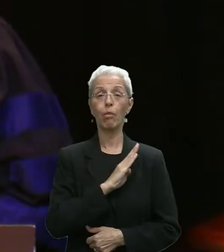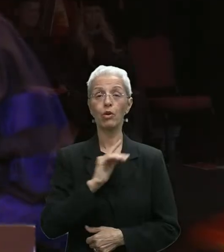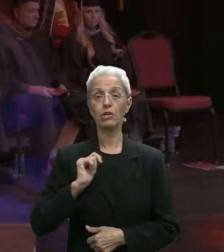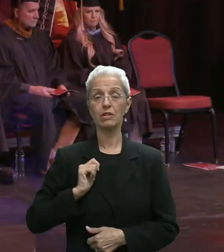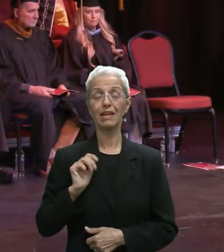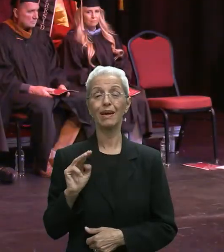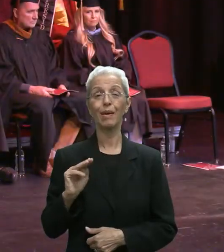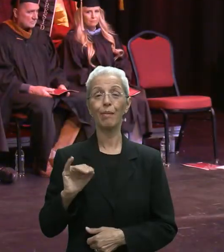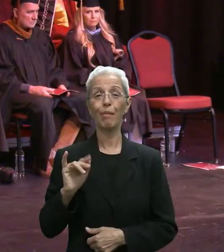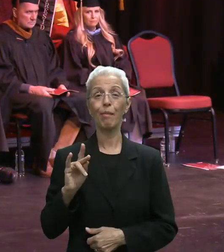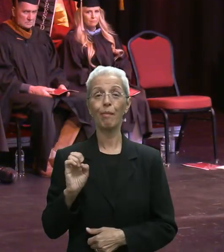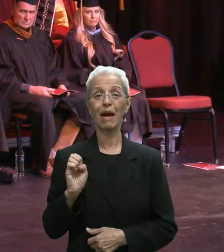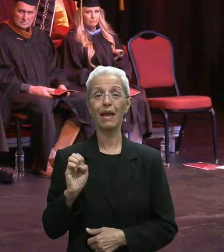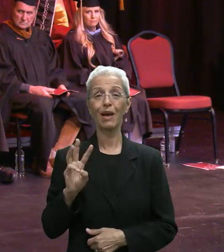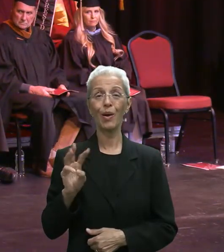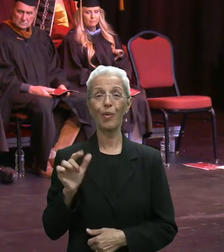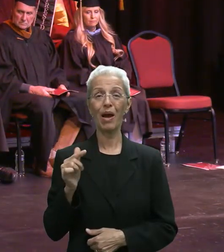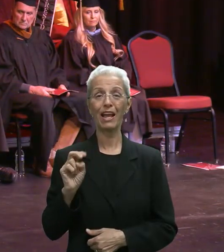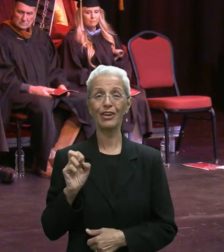And finally, we express great gratitude